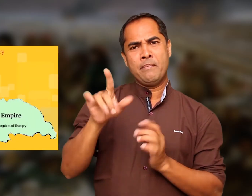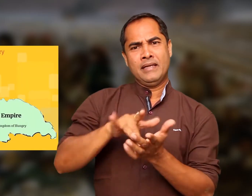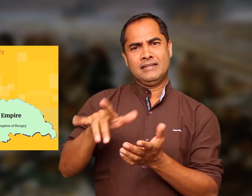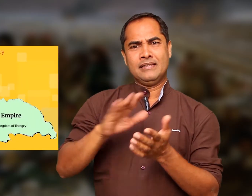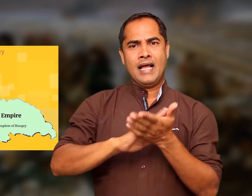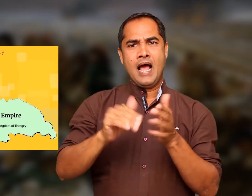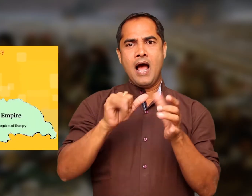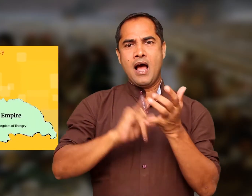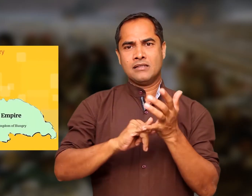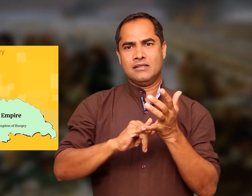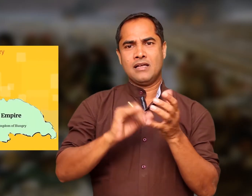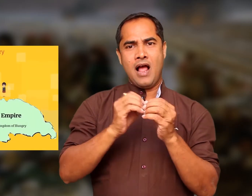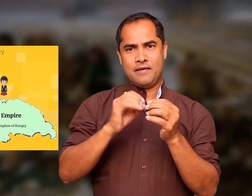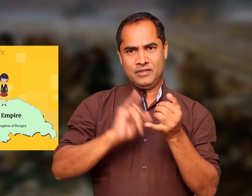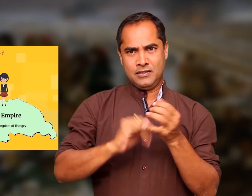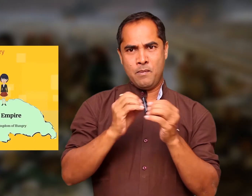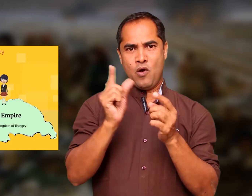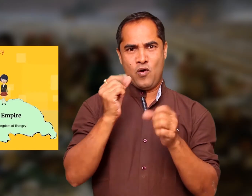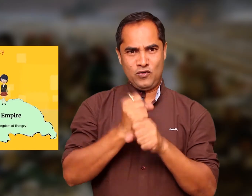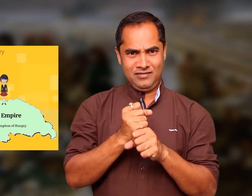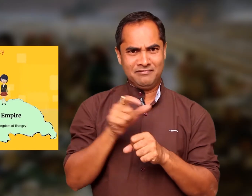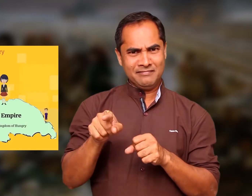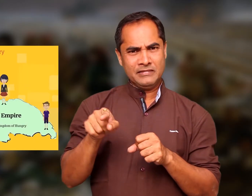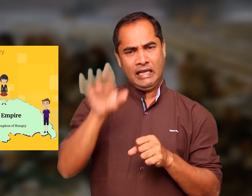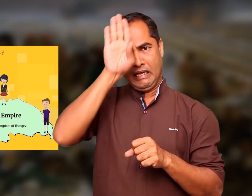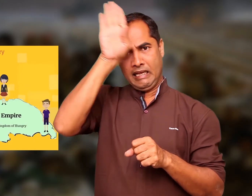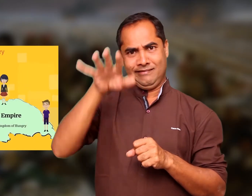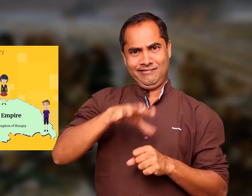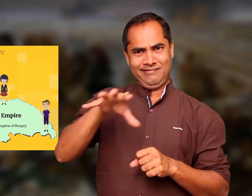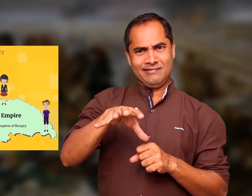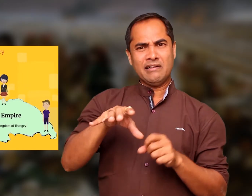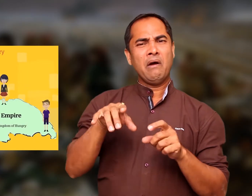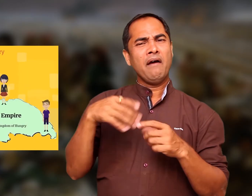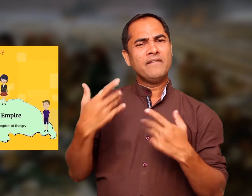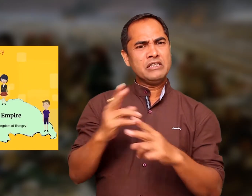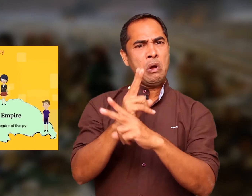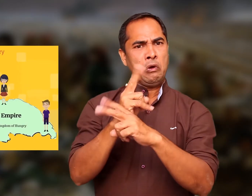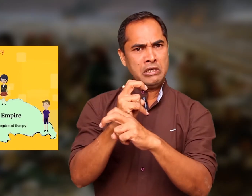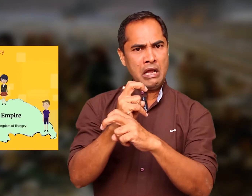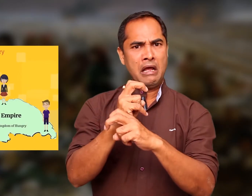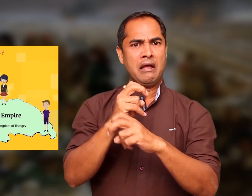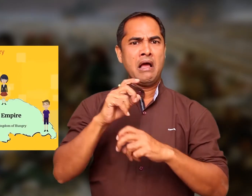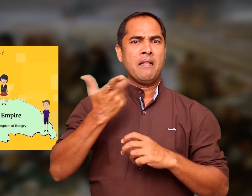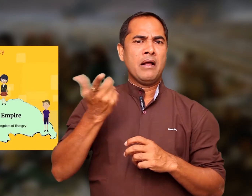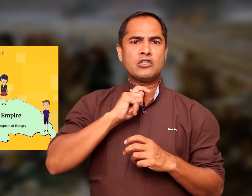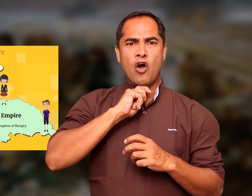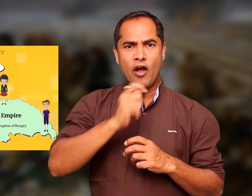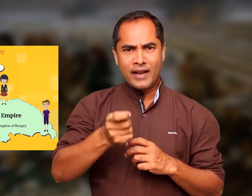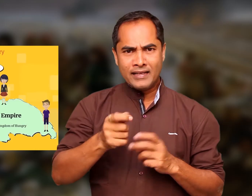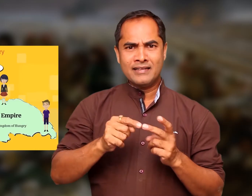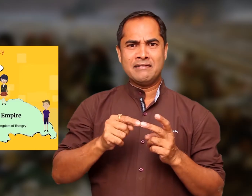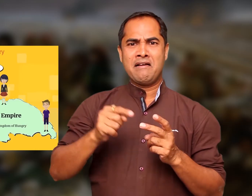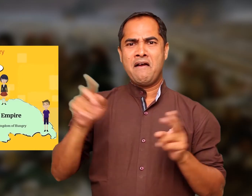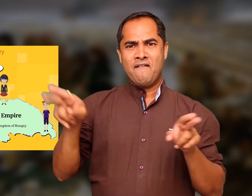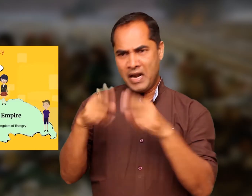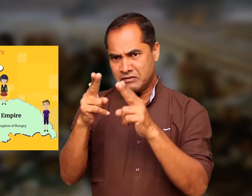take the Habsburg Empire, that ruled over Austria-Hungary and had French, German